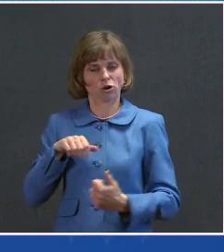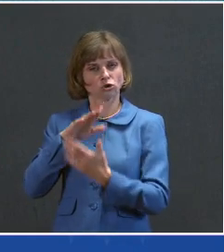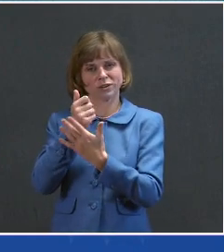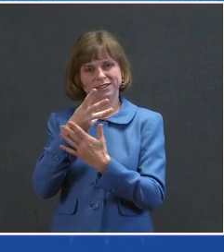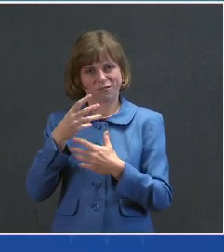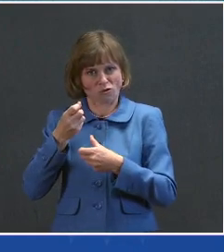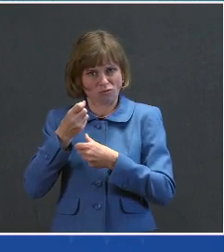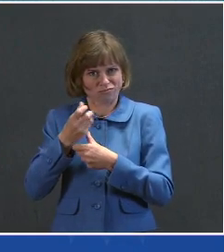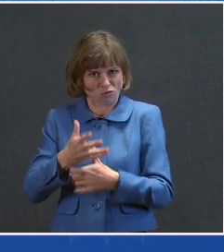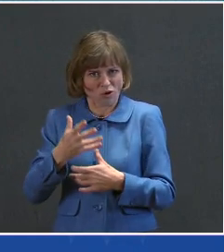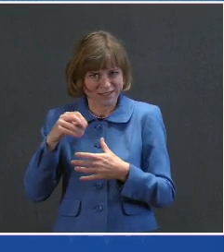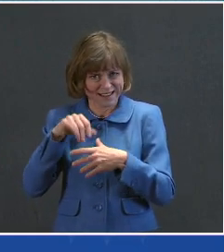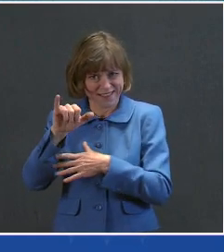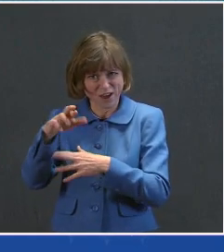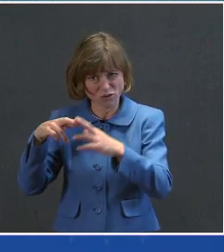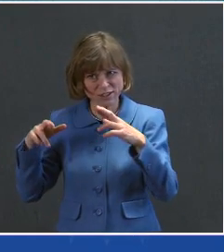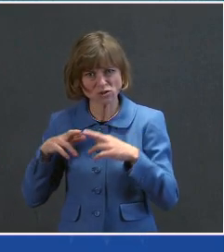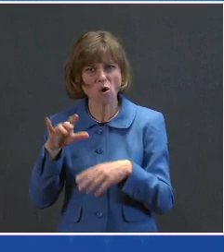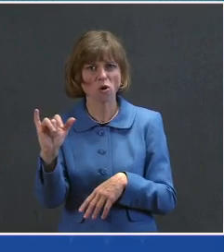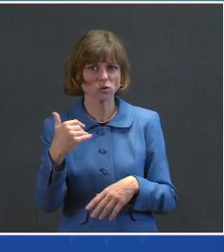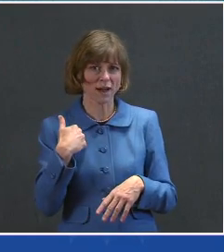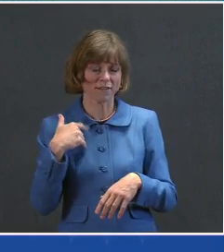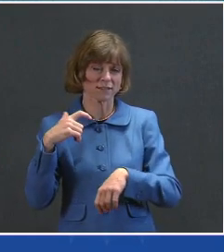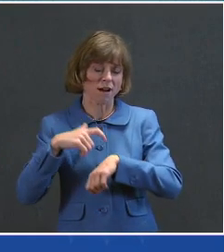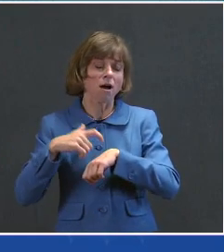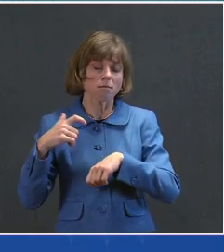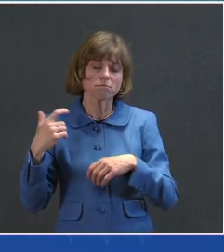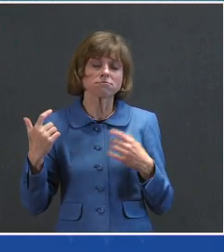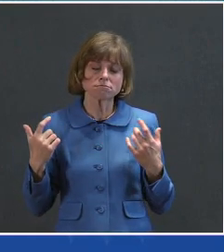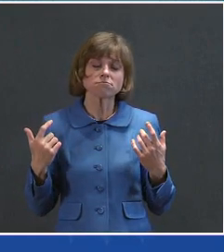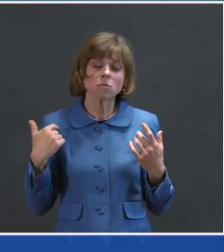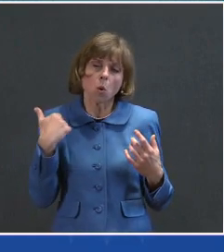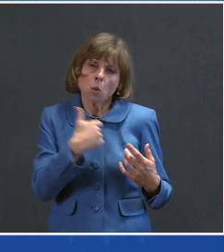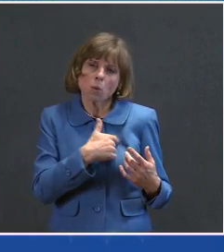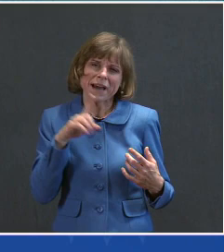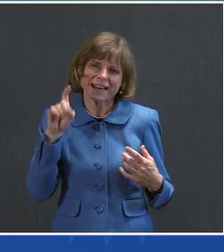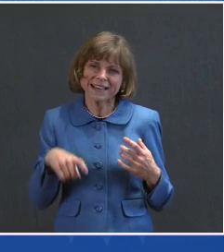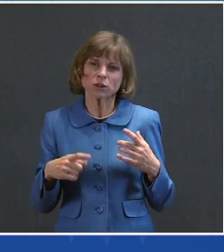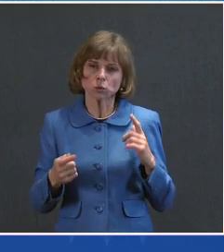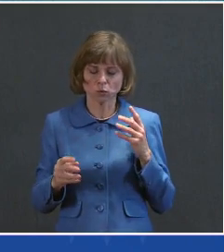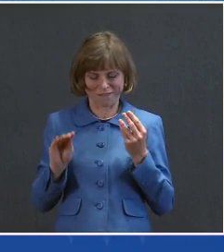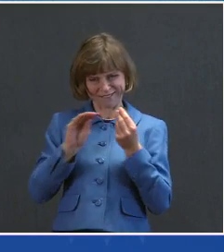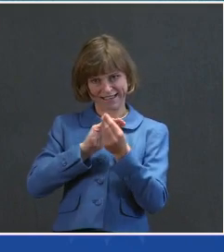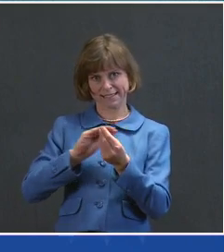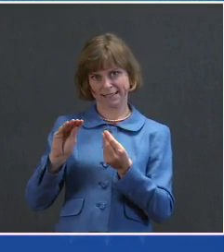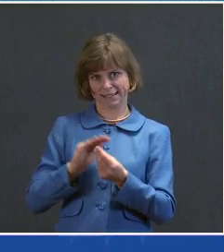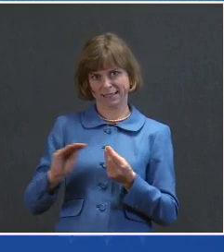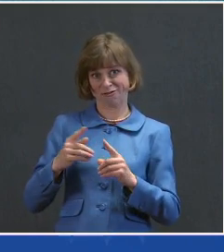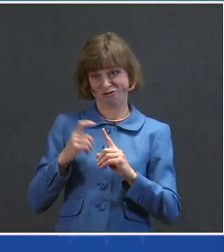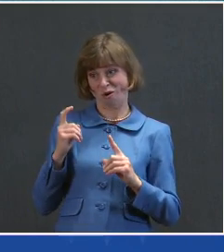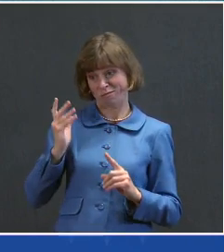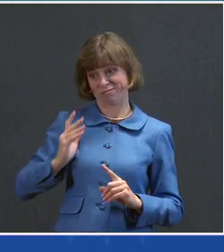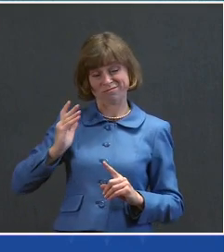and he talked about this quite a bit yesterday, as you know -- that we need to dig out from the immoral and ineffective approach